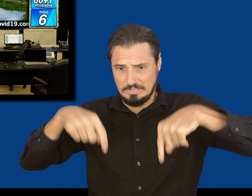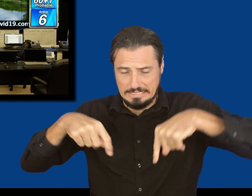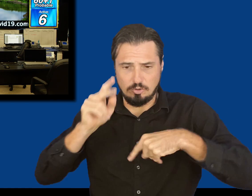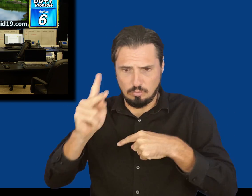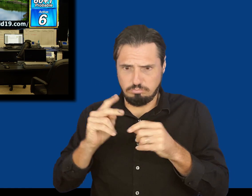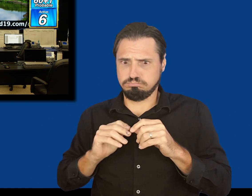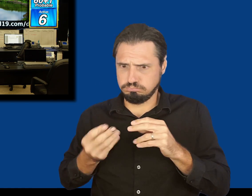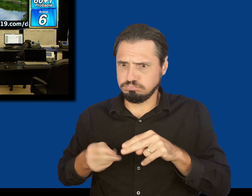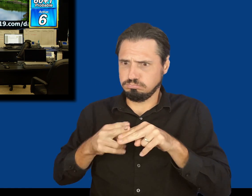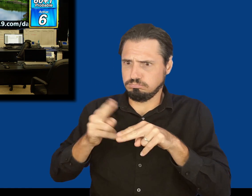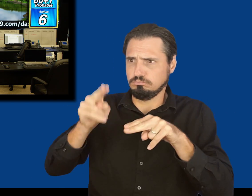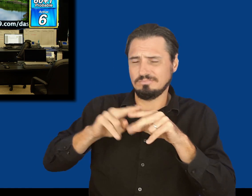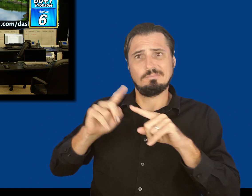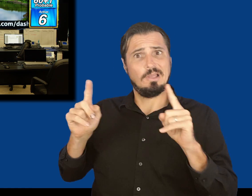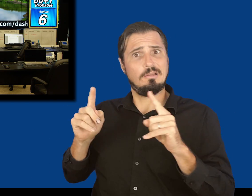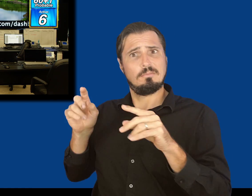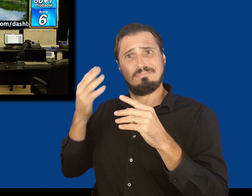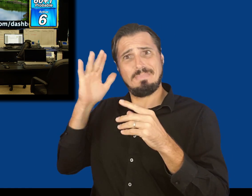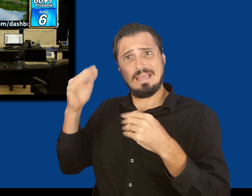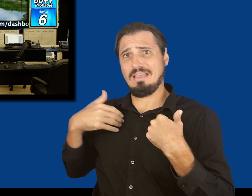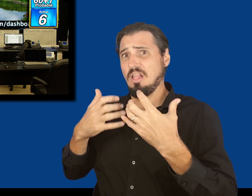and infection spreading across the mainland and elsewhere.